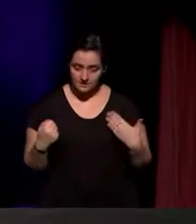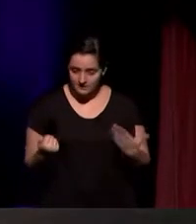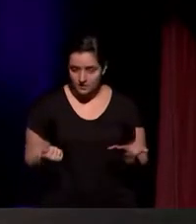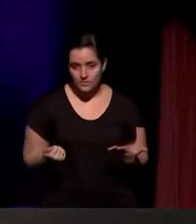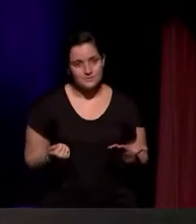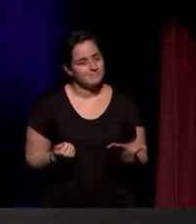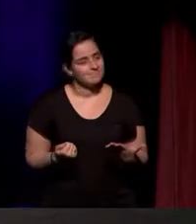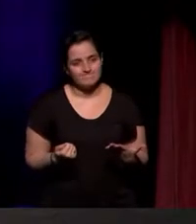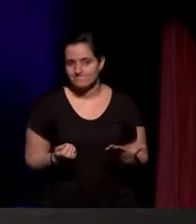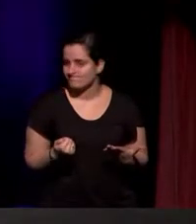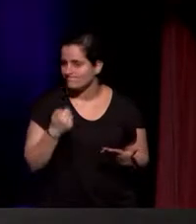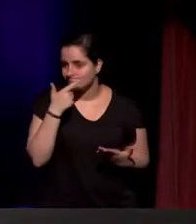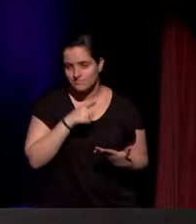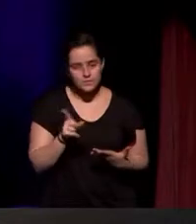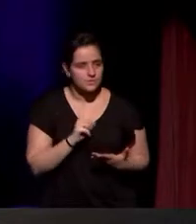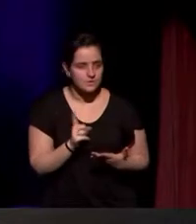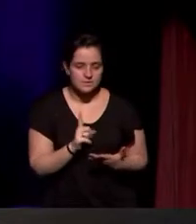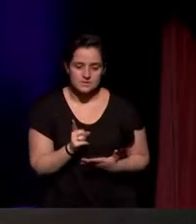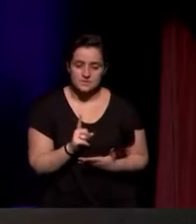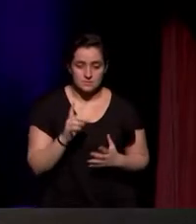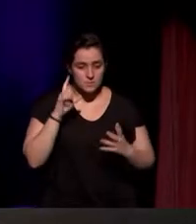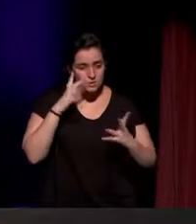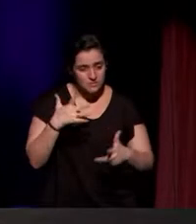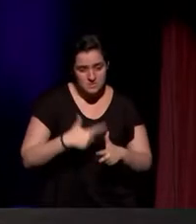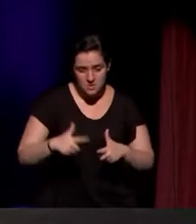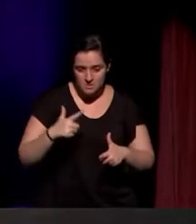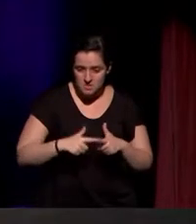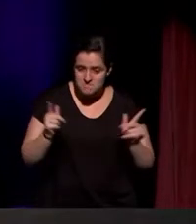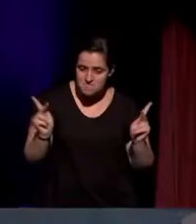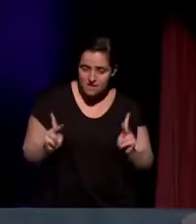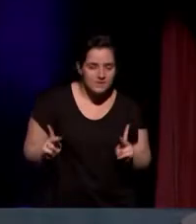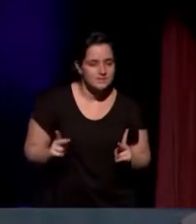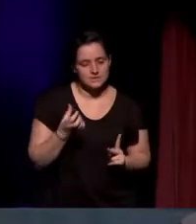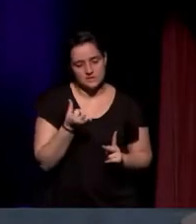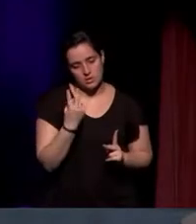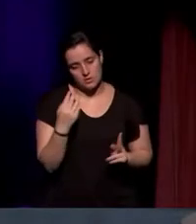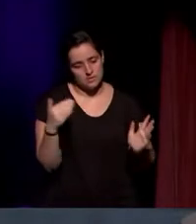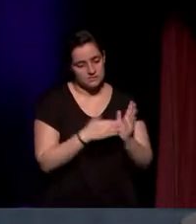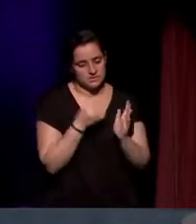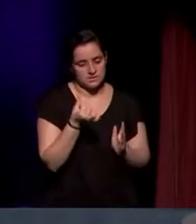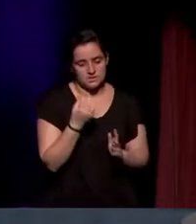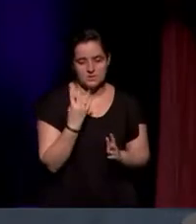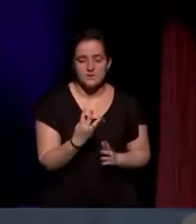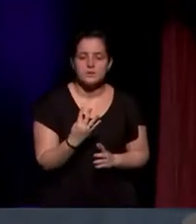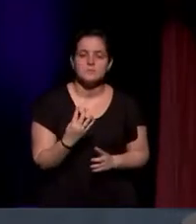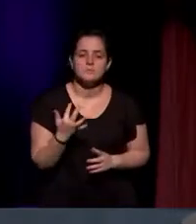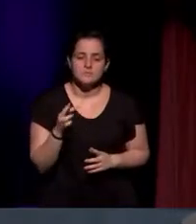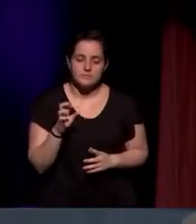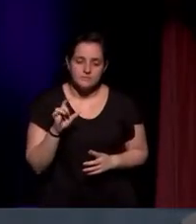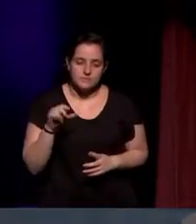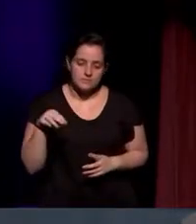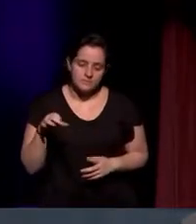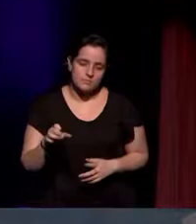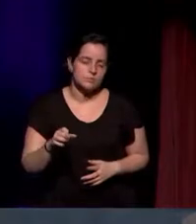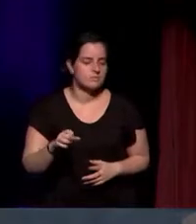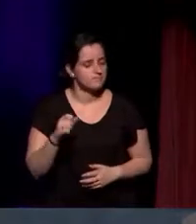solve the problem peacefully, from 1962 to 1964, Frelimo prepares armed struggle, the Liberation Front